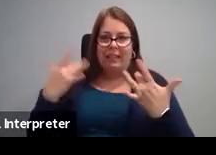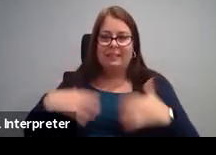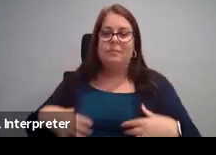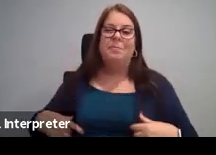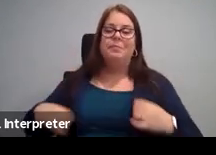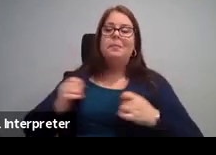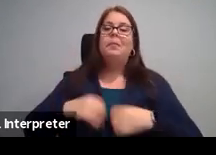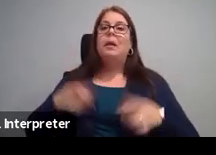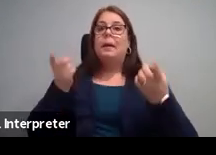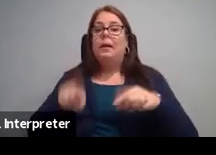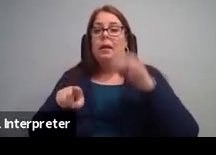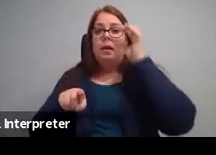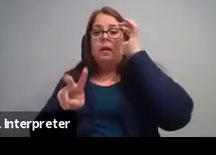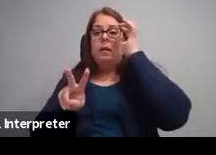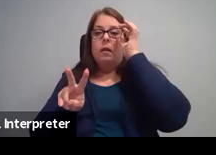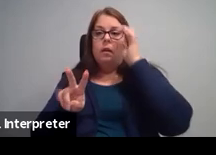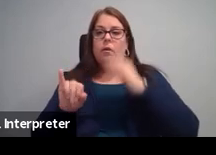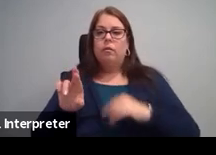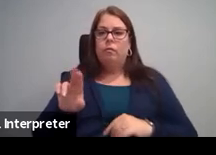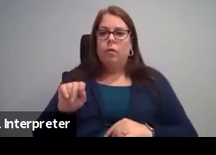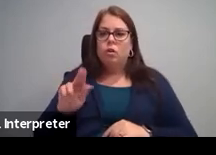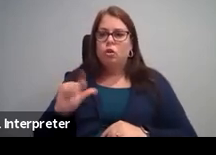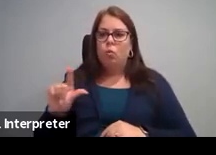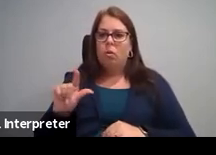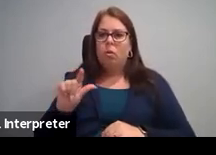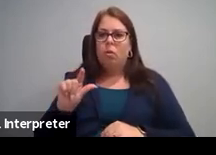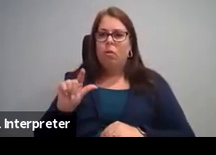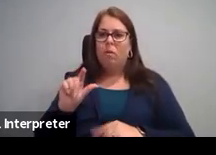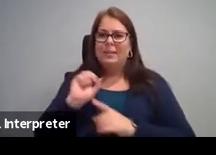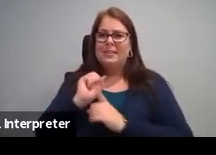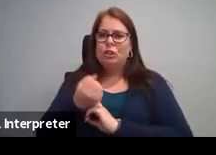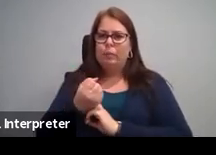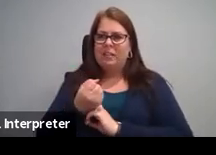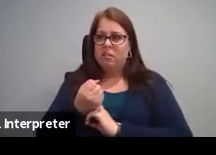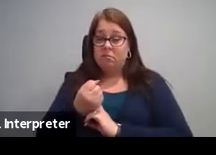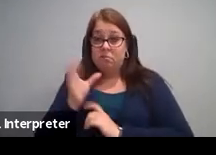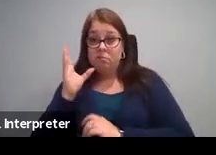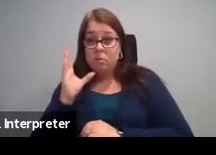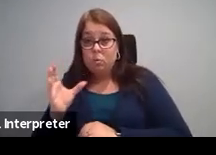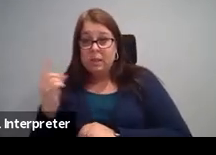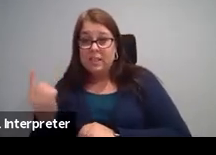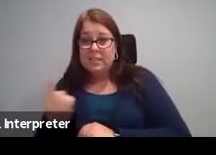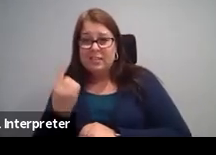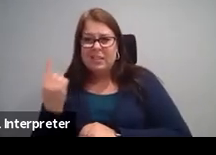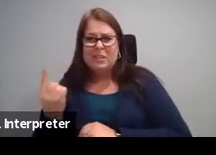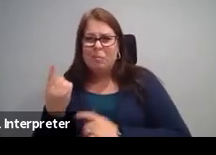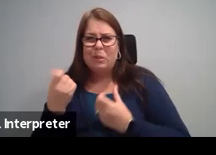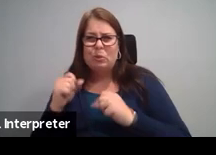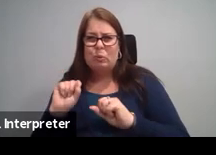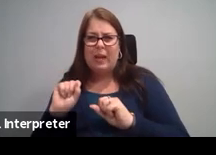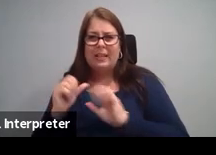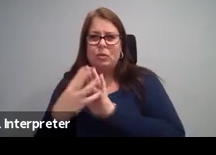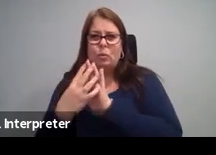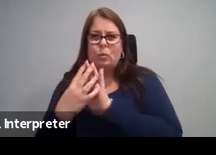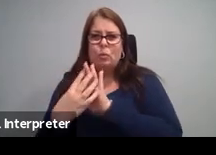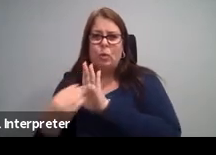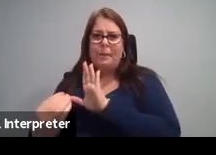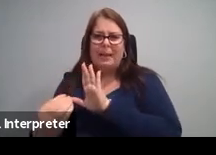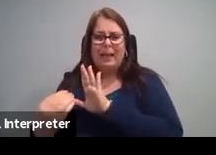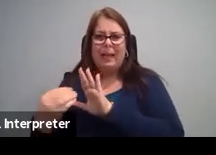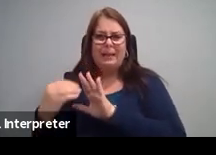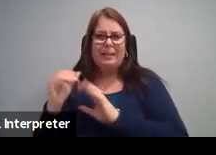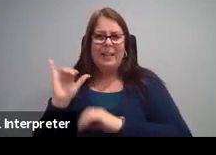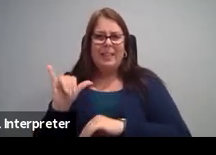Laurie Arnold: And I don't know if anybody that's going to try and actually replicate that working from, you know, working from home virtual teaching from home and distance learning